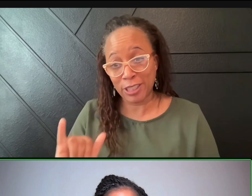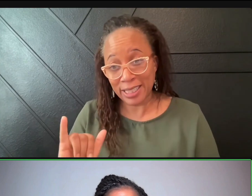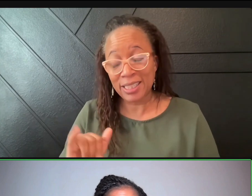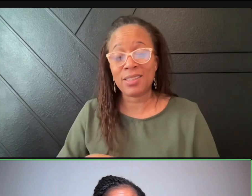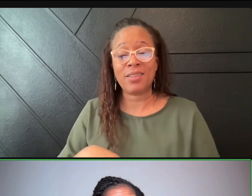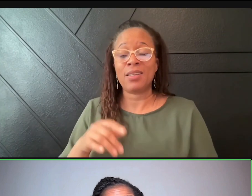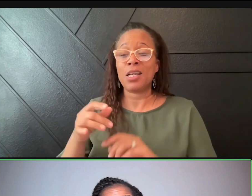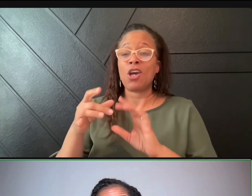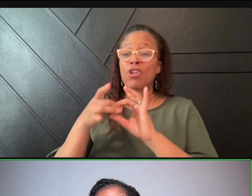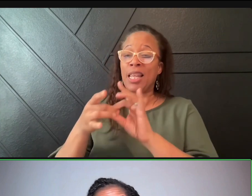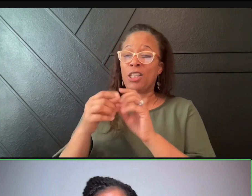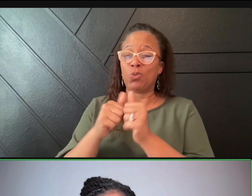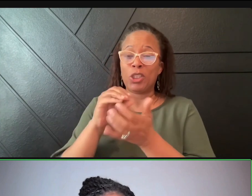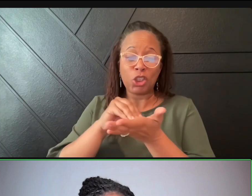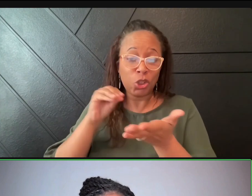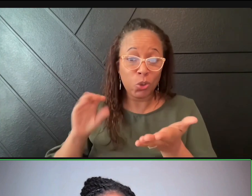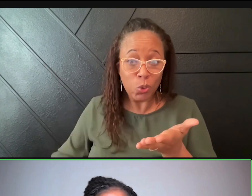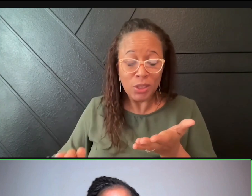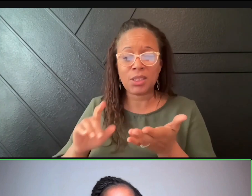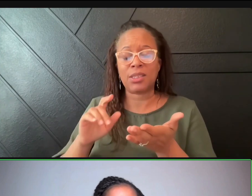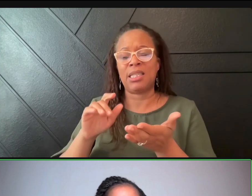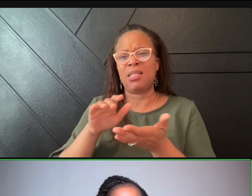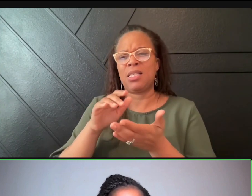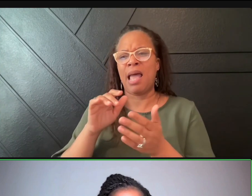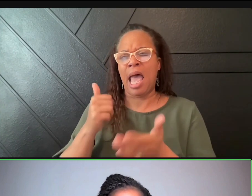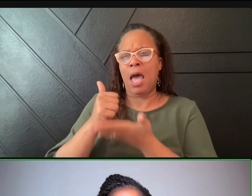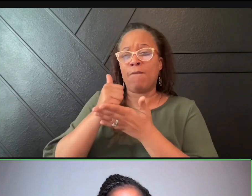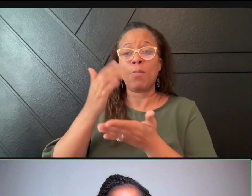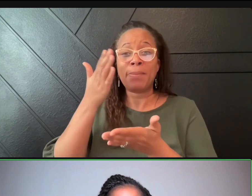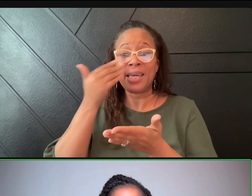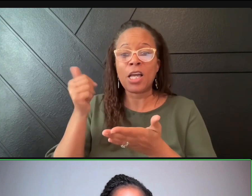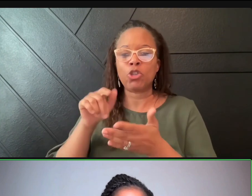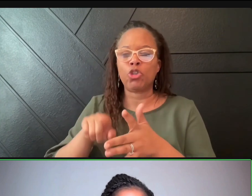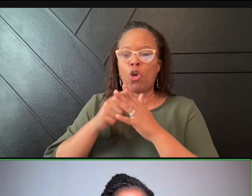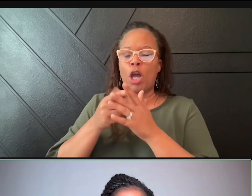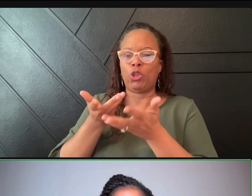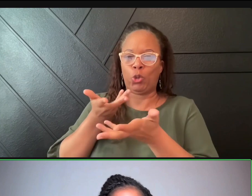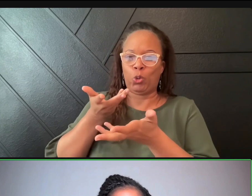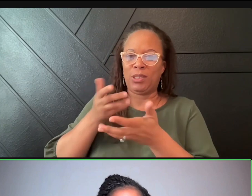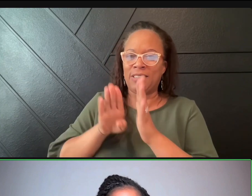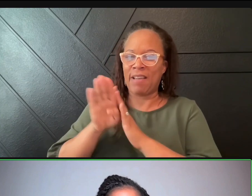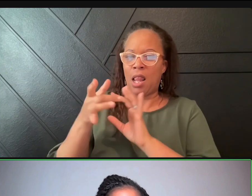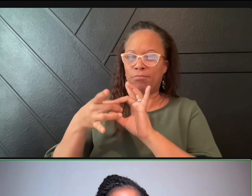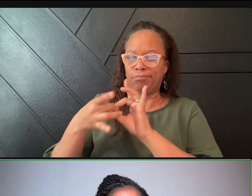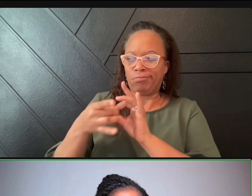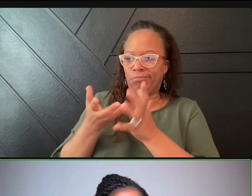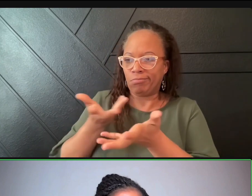This is key for any situation, but especially with those students who are going out into our workforce.